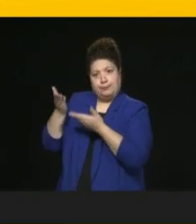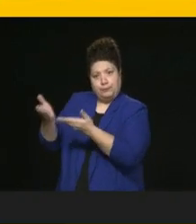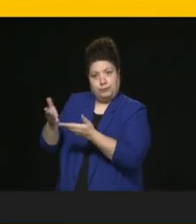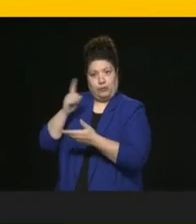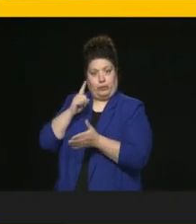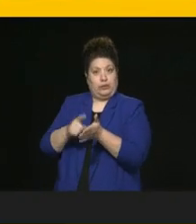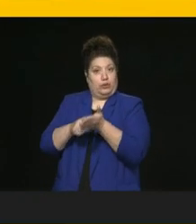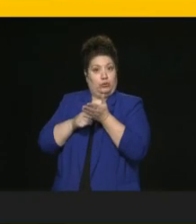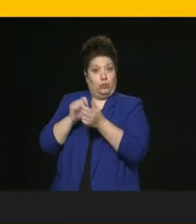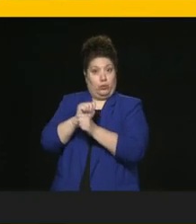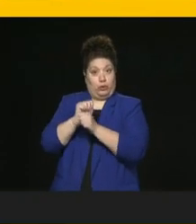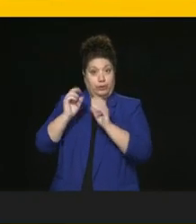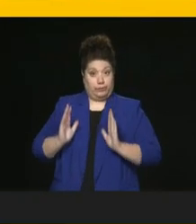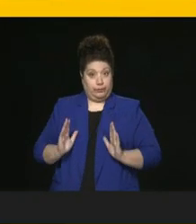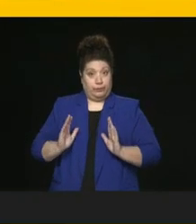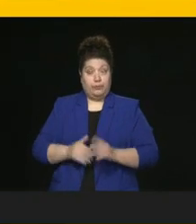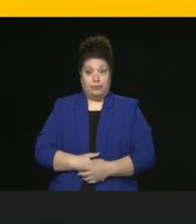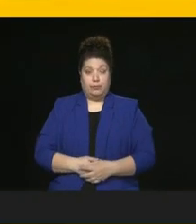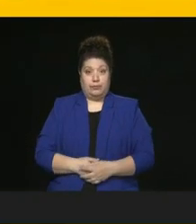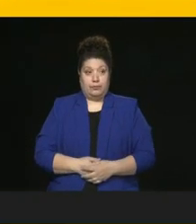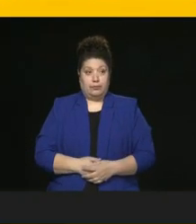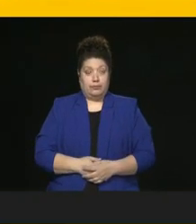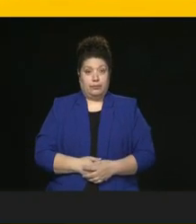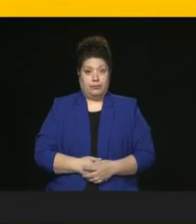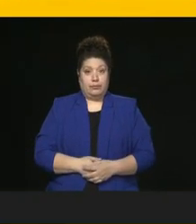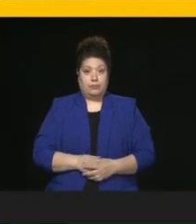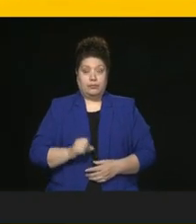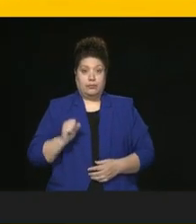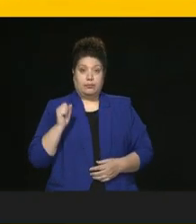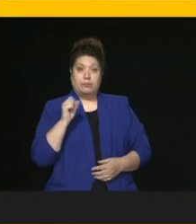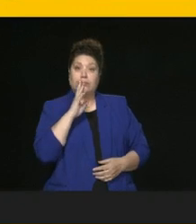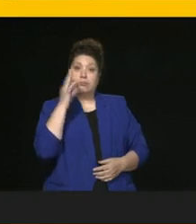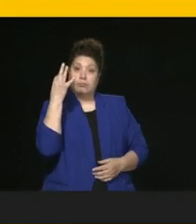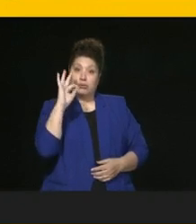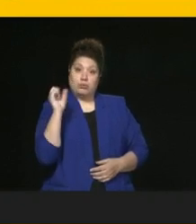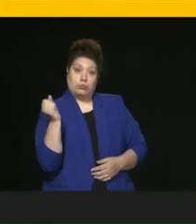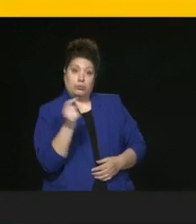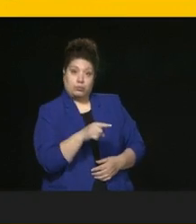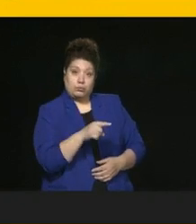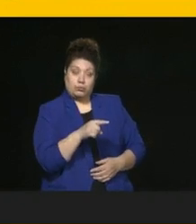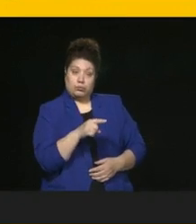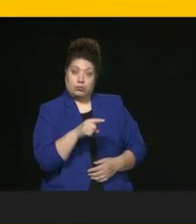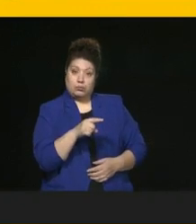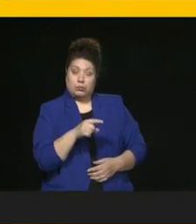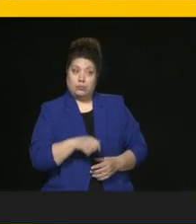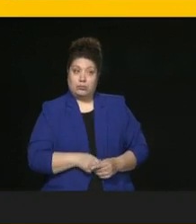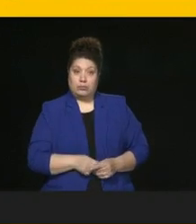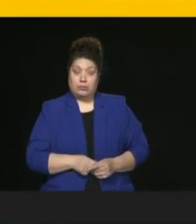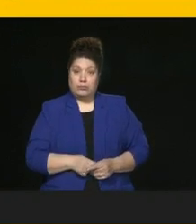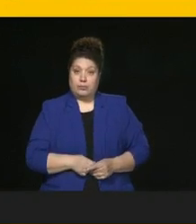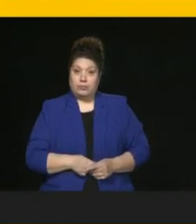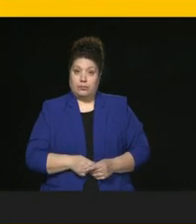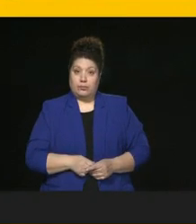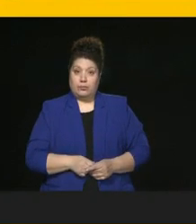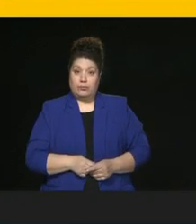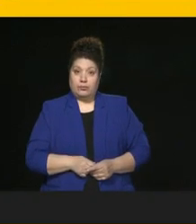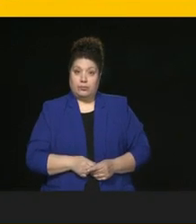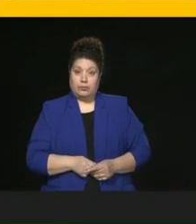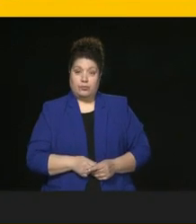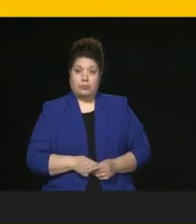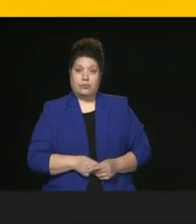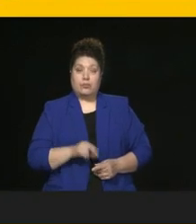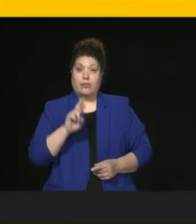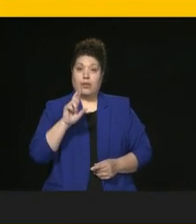PROVINCE TO ACT.